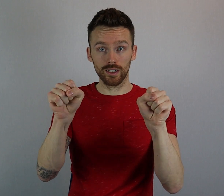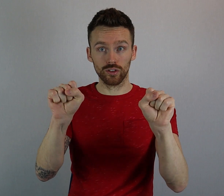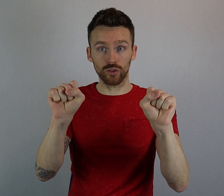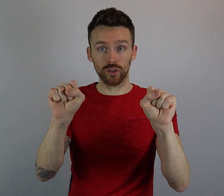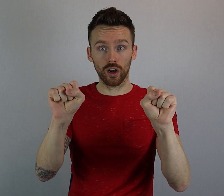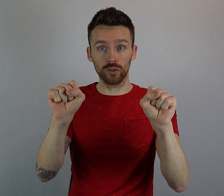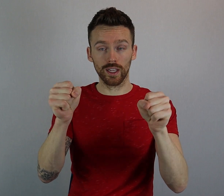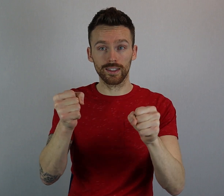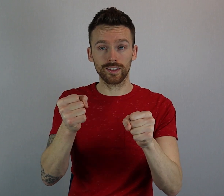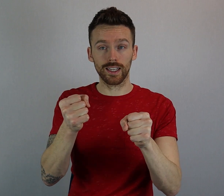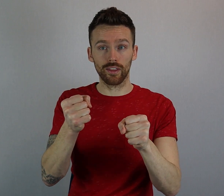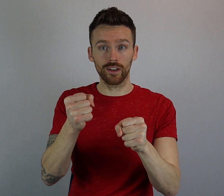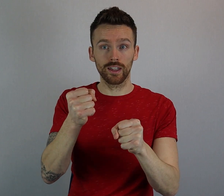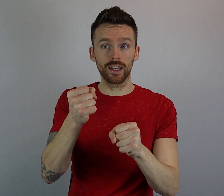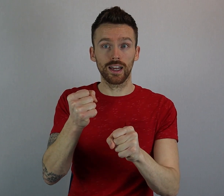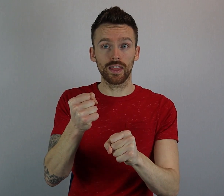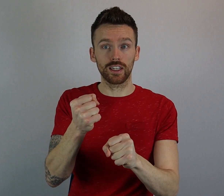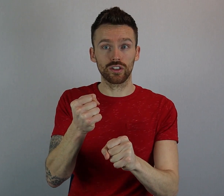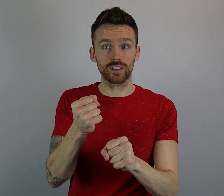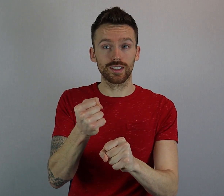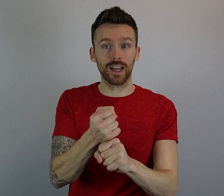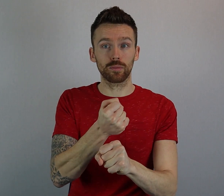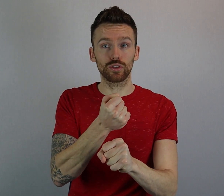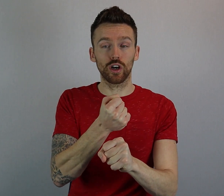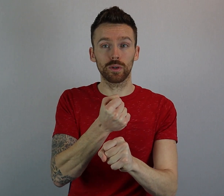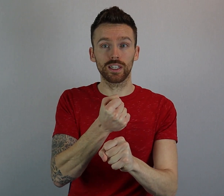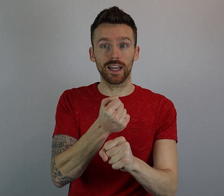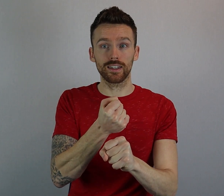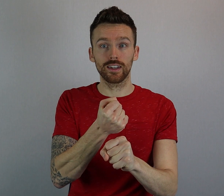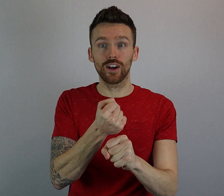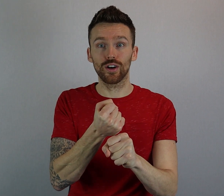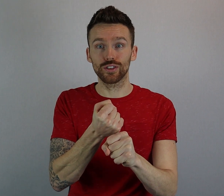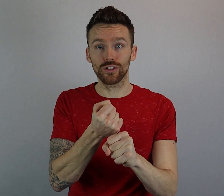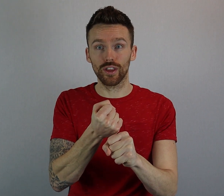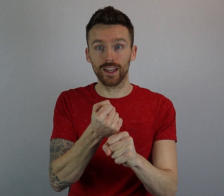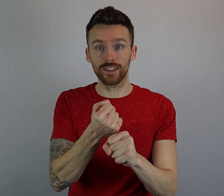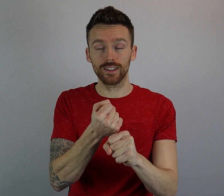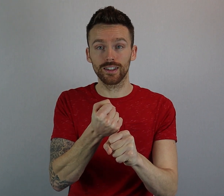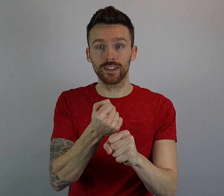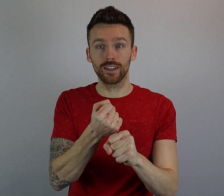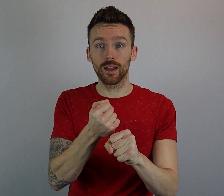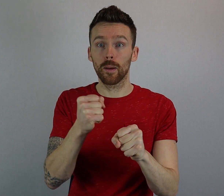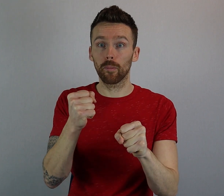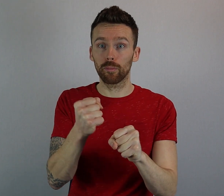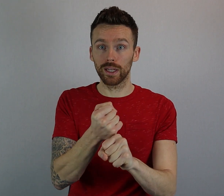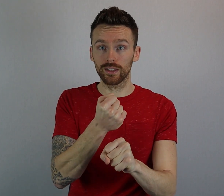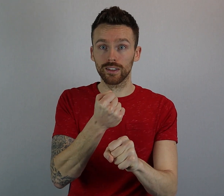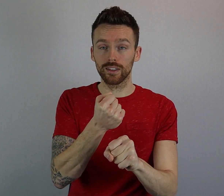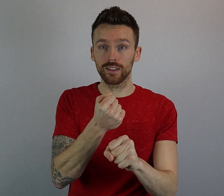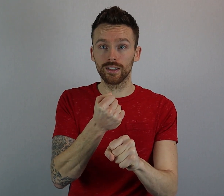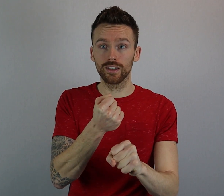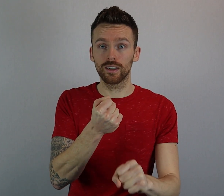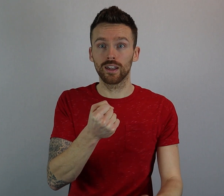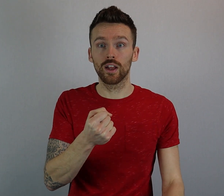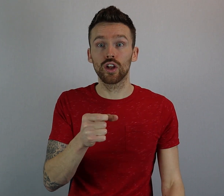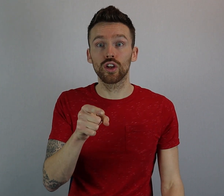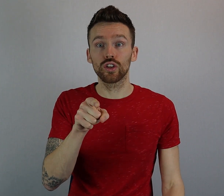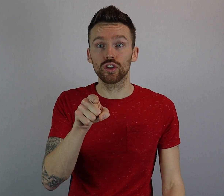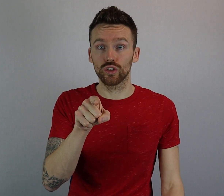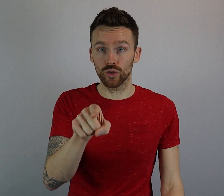is two closed hands together and then just tap your dominant hand on your other hand. Build you